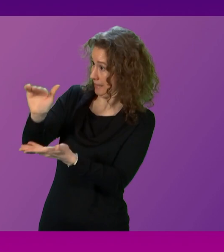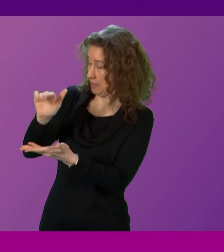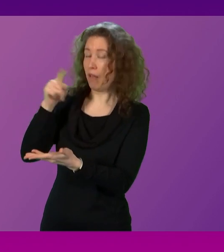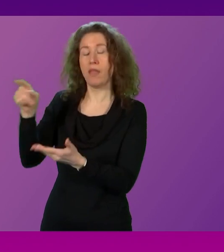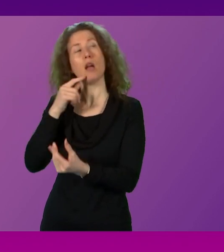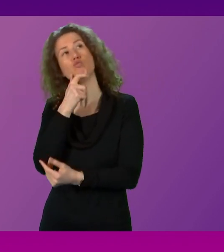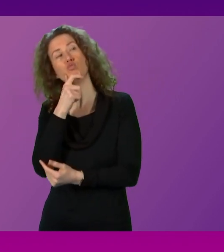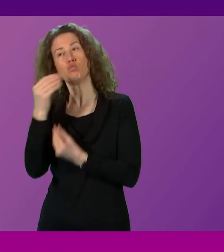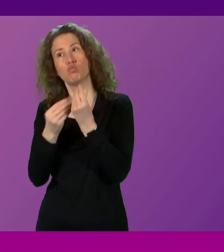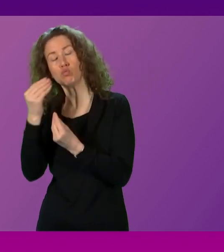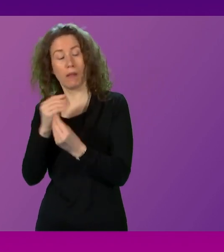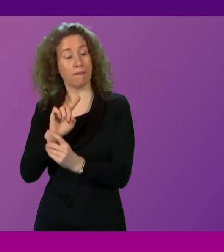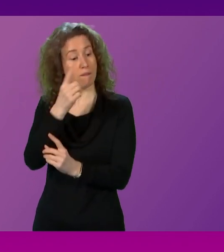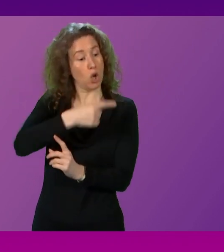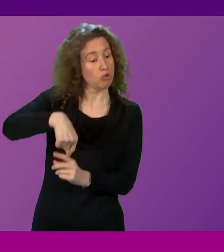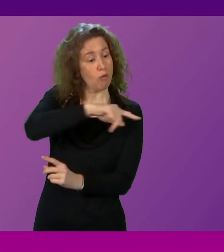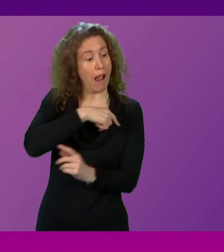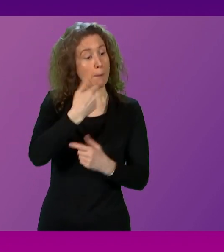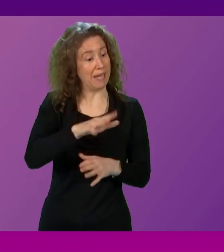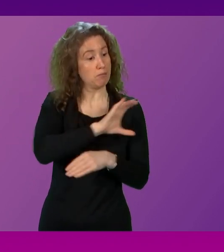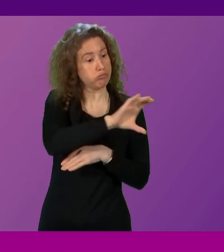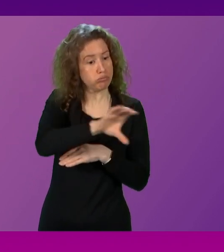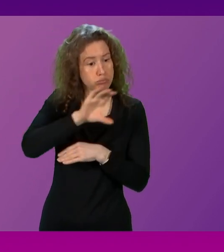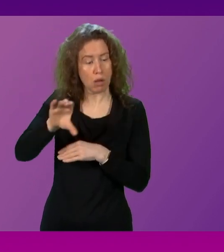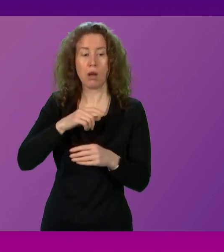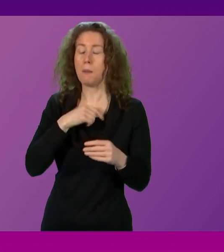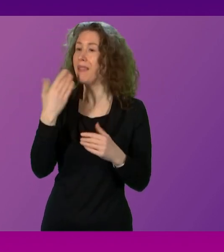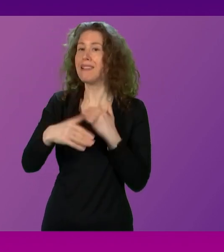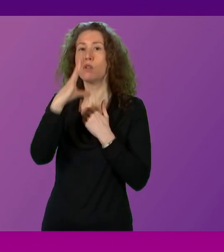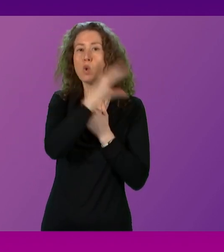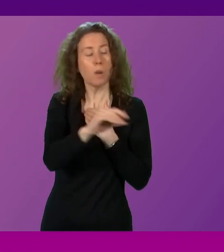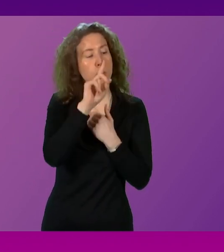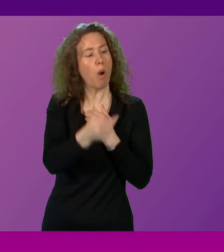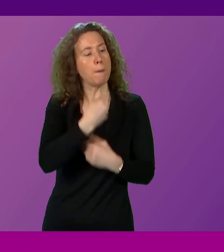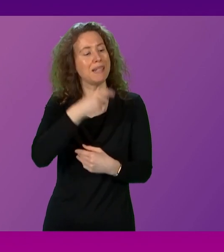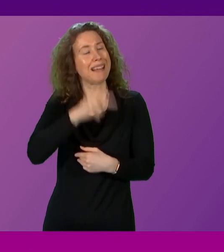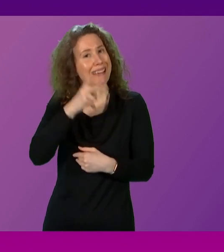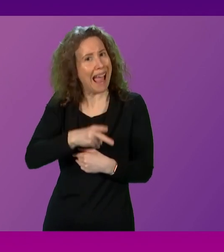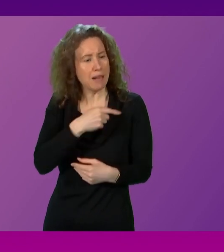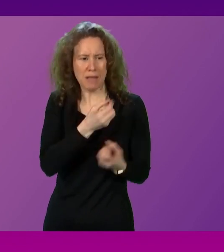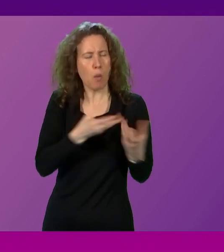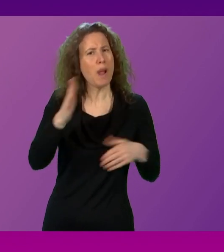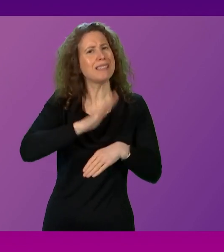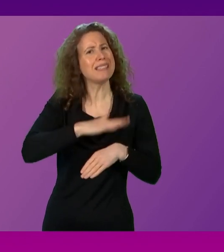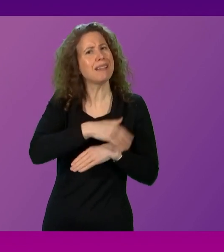had received funding in the first round—meaning that councils in Scotland wasted money, time and effort in bidding for funds that they were no longer eligible for.